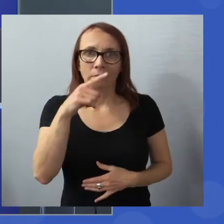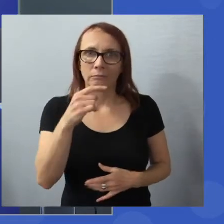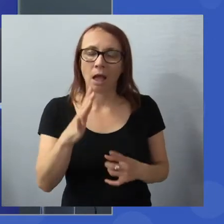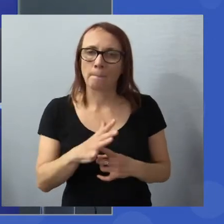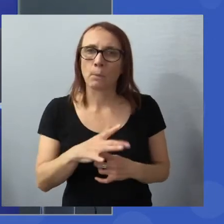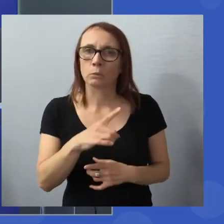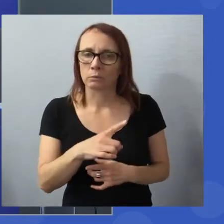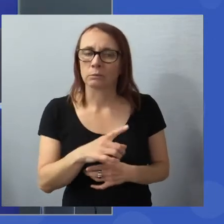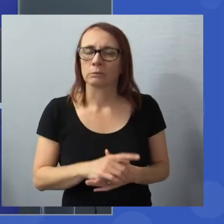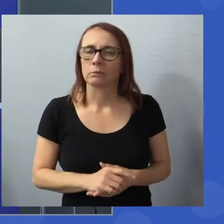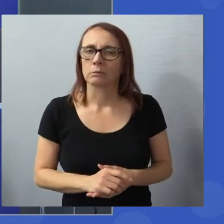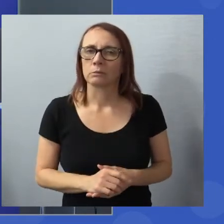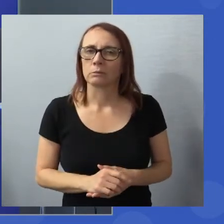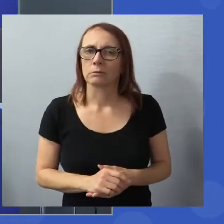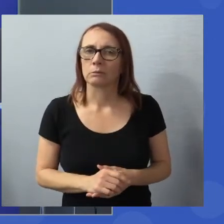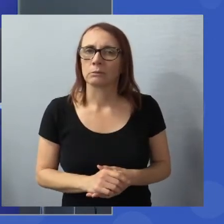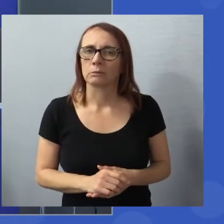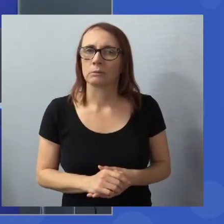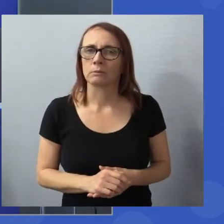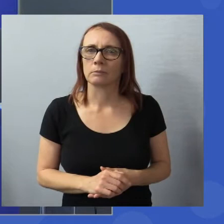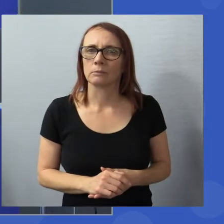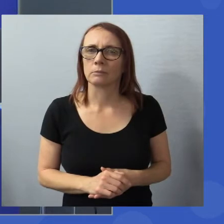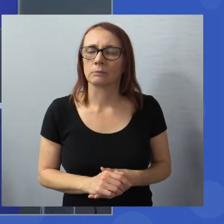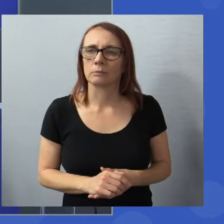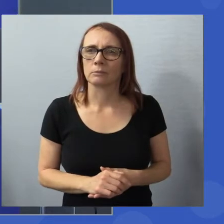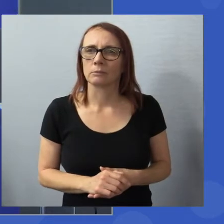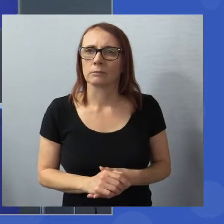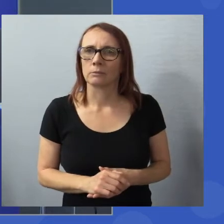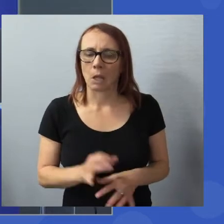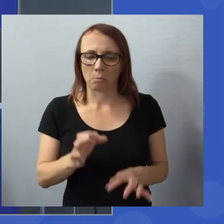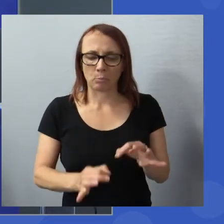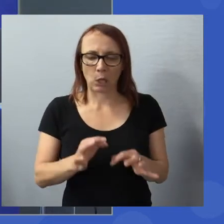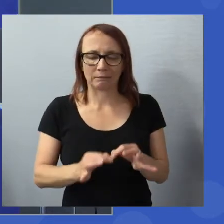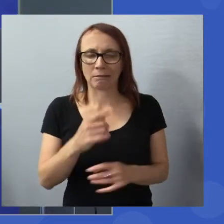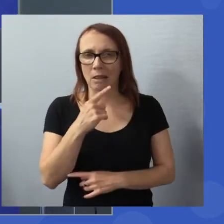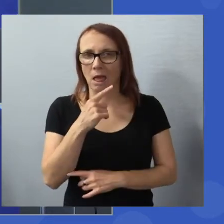point and on politicians making misleading statements so again one